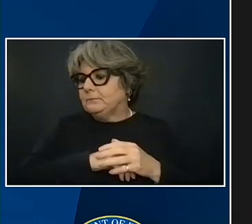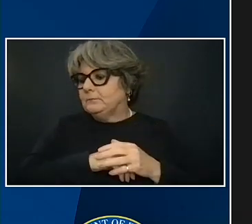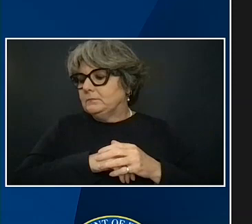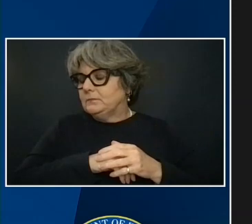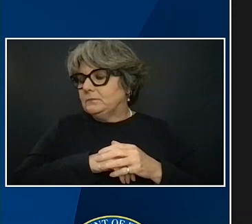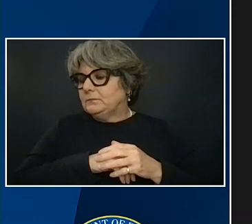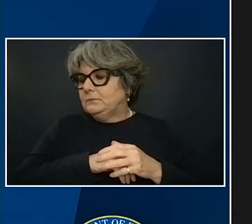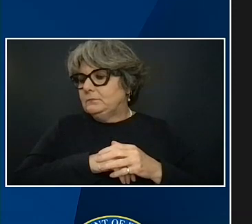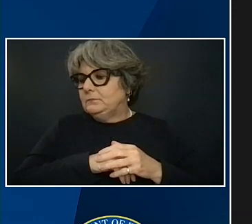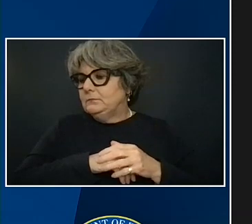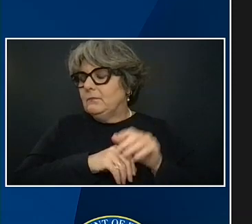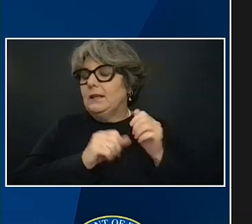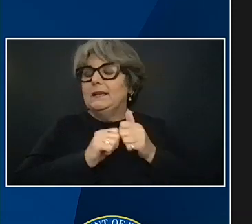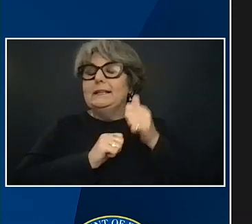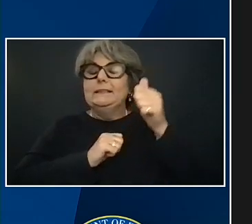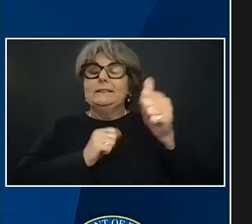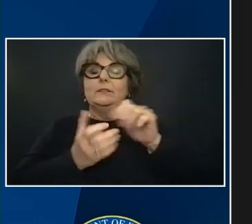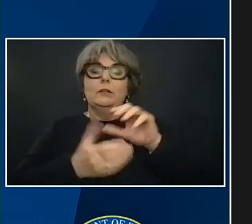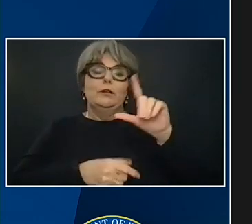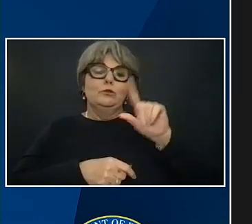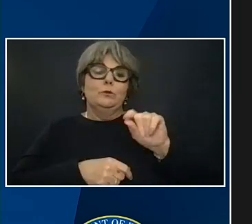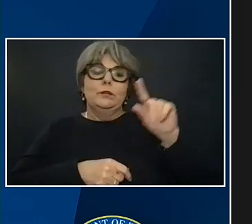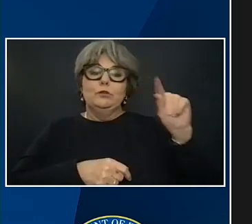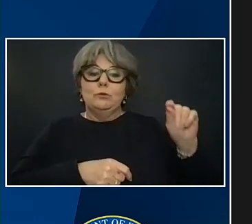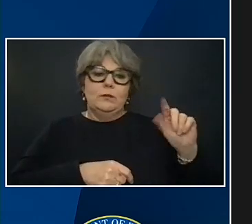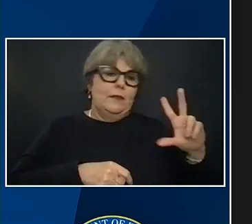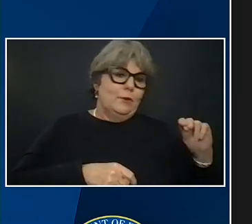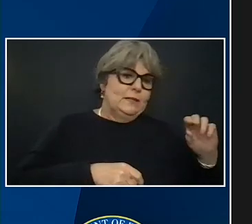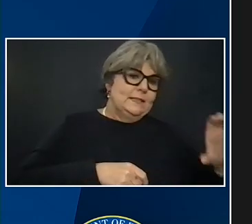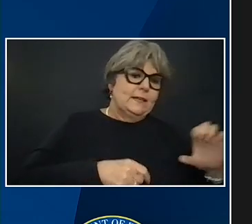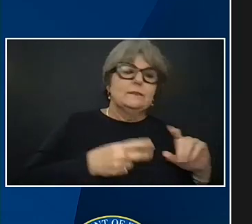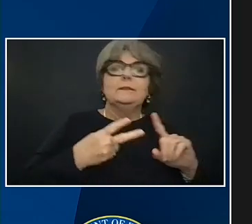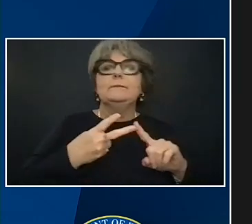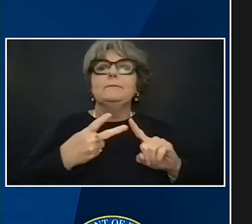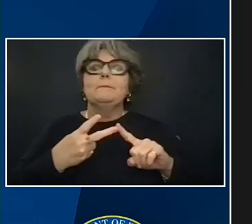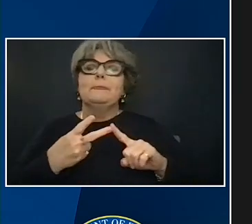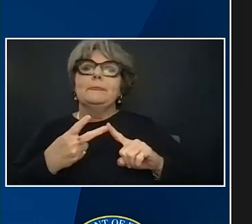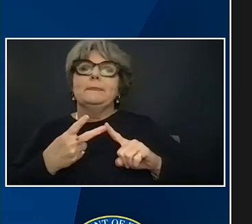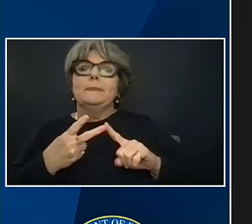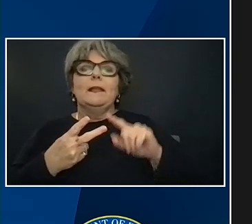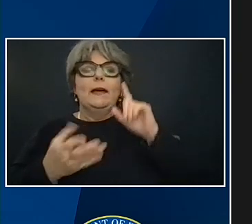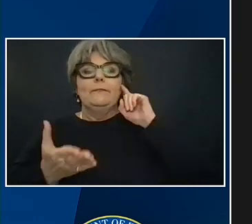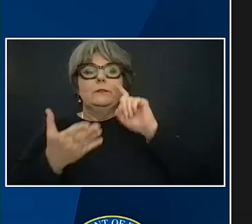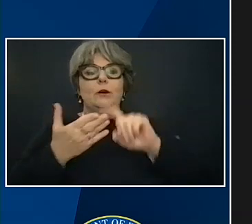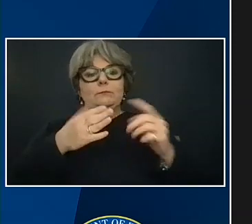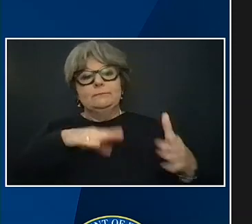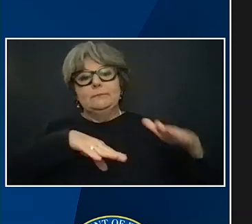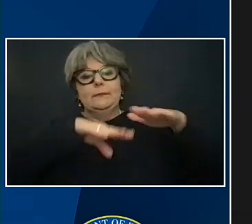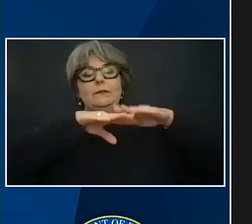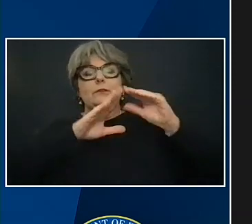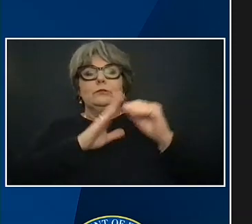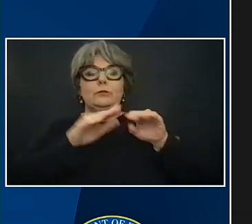learning in 2020, the interest of [30 seconds]. Thank you. Has noticed an increase in students entering the field of flexibility has